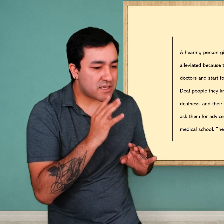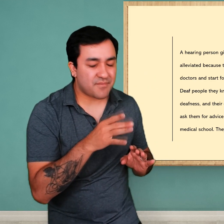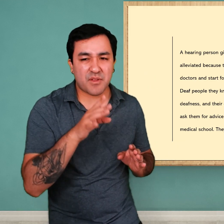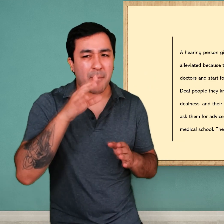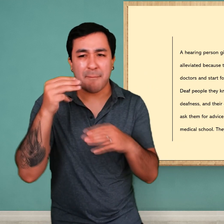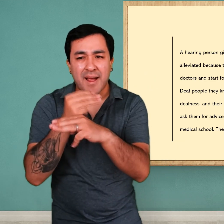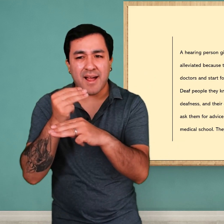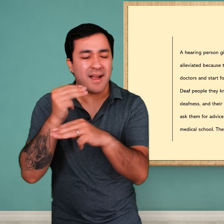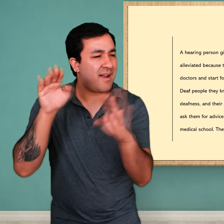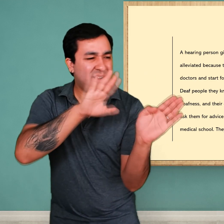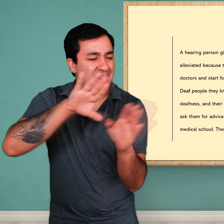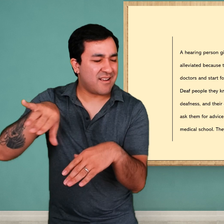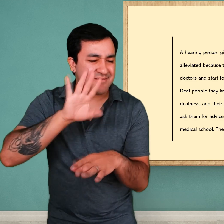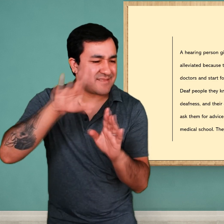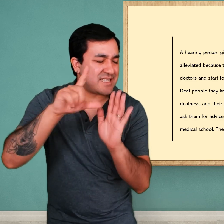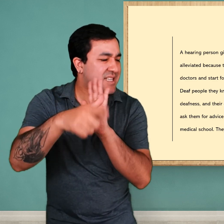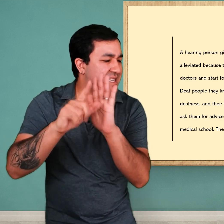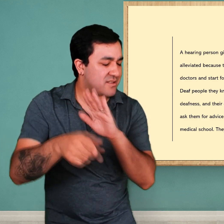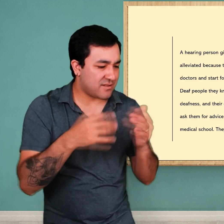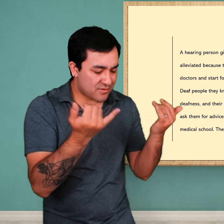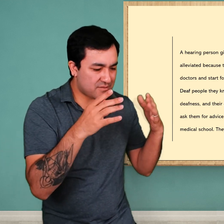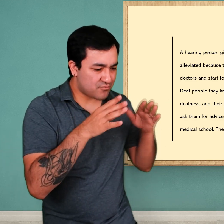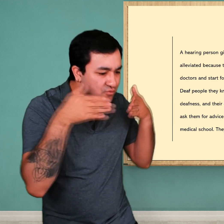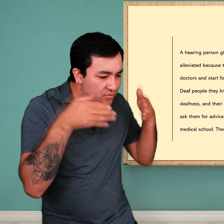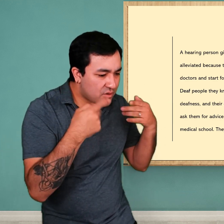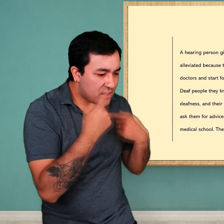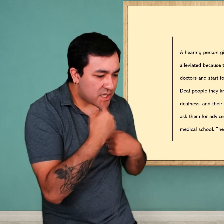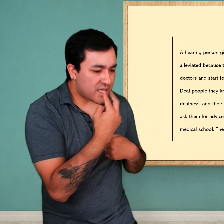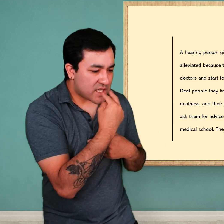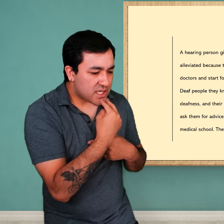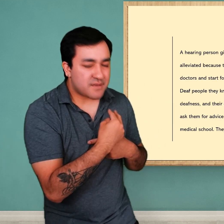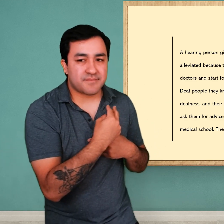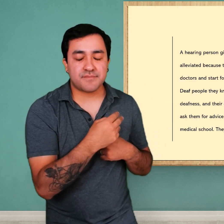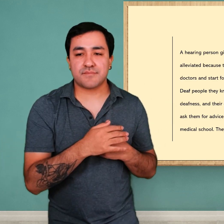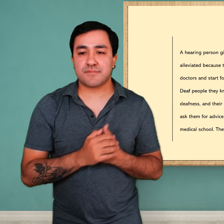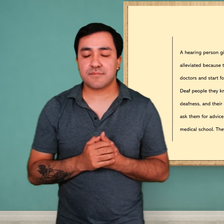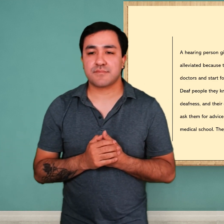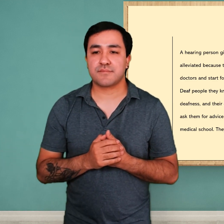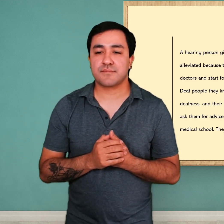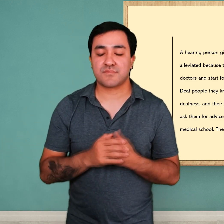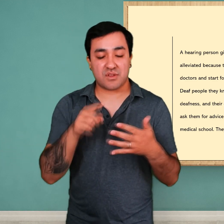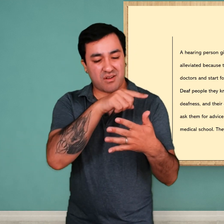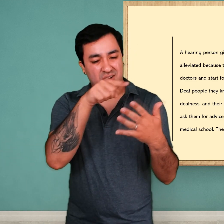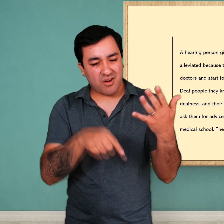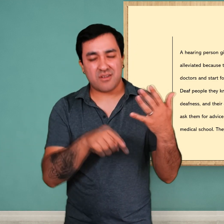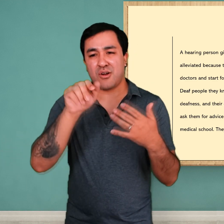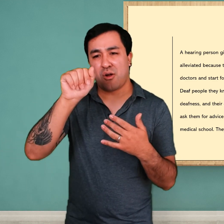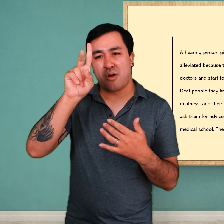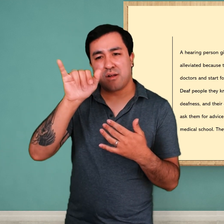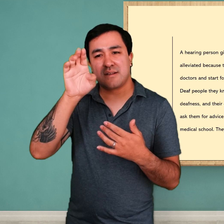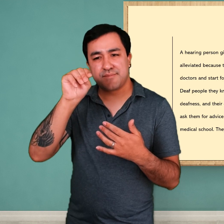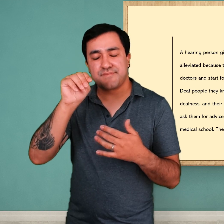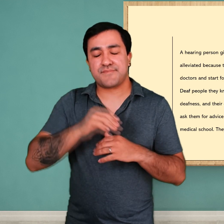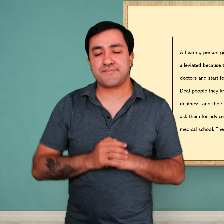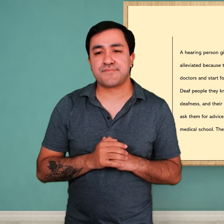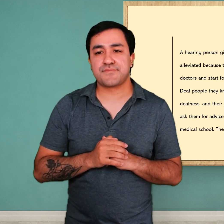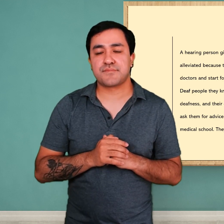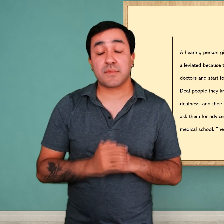therapy, rather than educational subjects. If you are hearing, it is important to